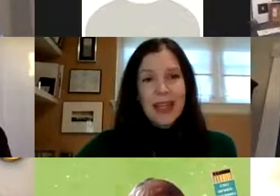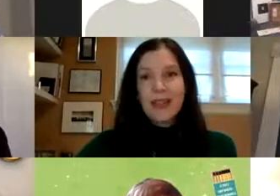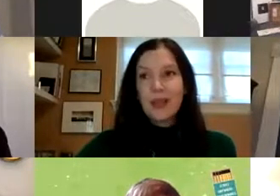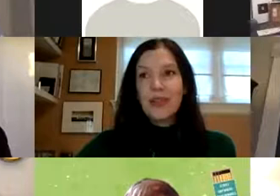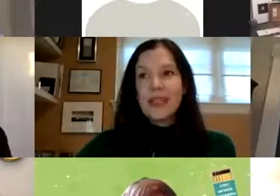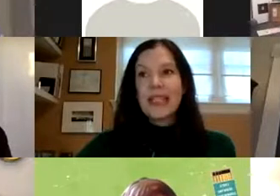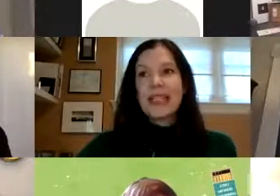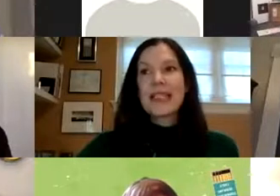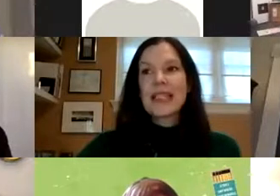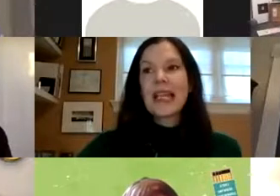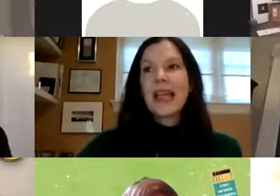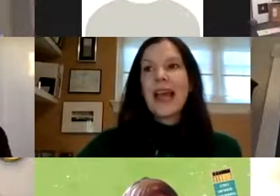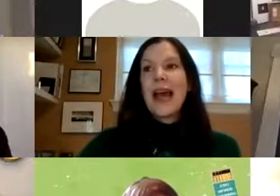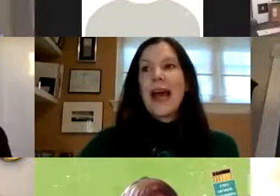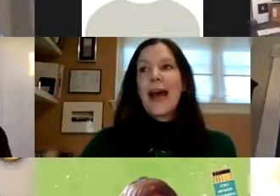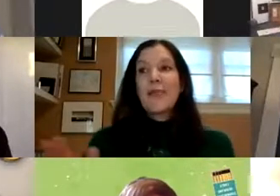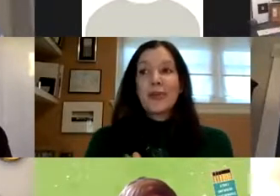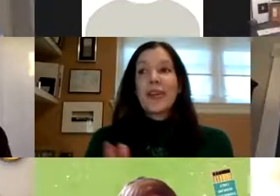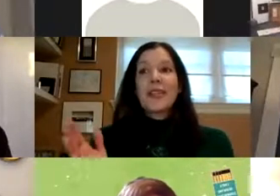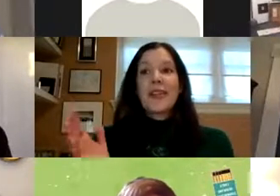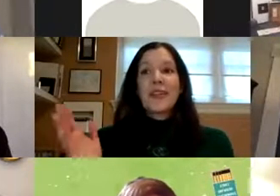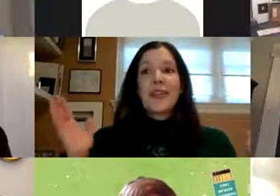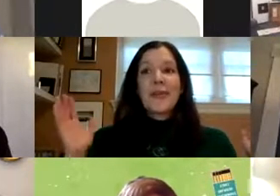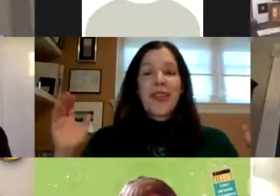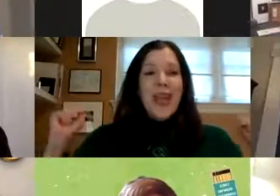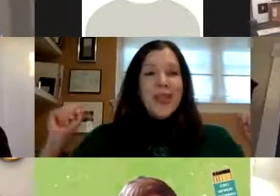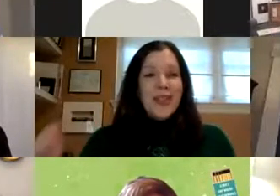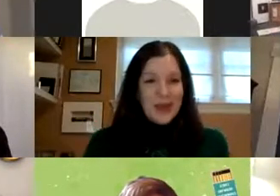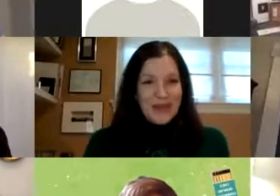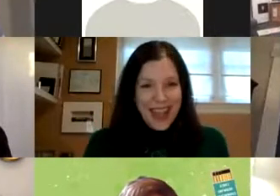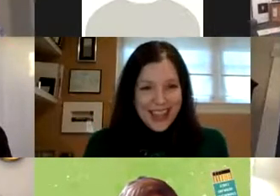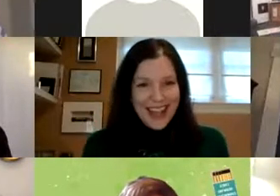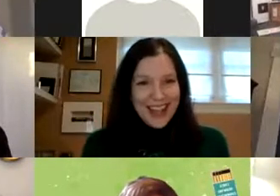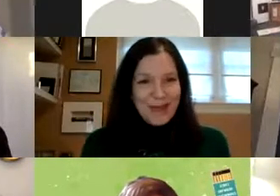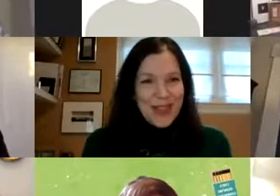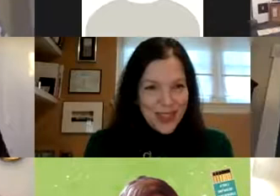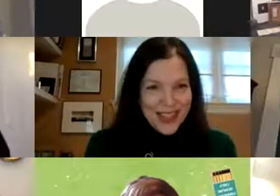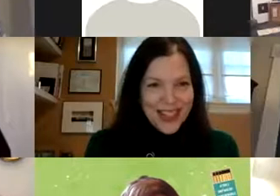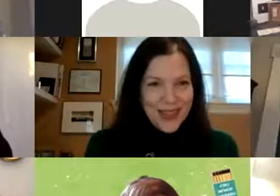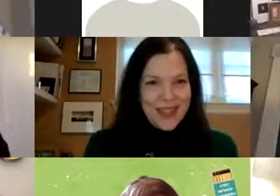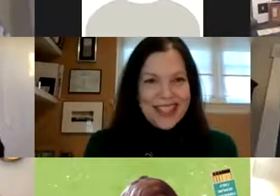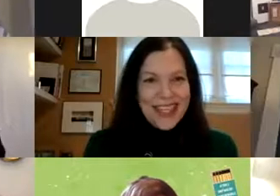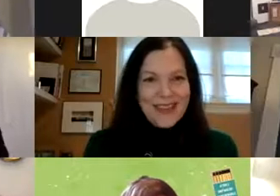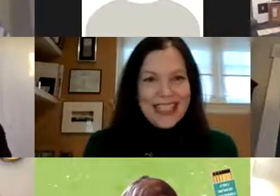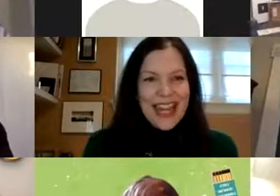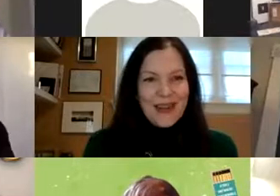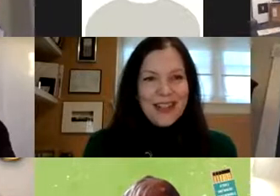as global citizens through arts and culture. So that said, I'm gonna turn things over to David Dower.